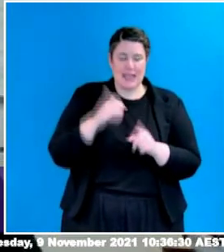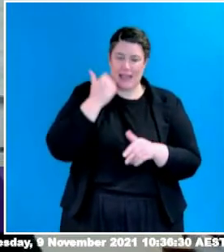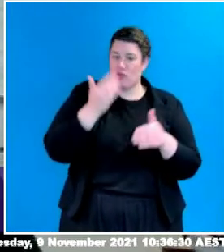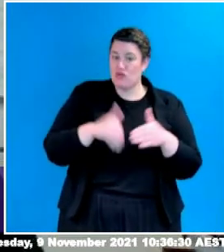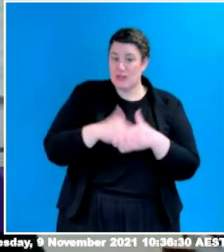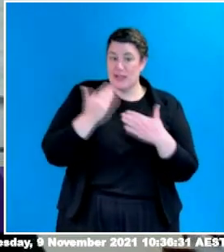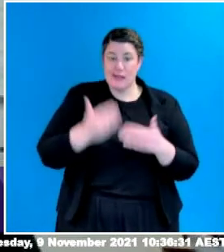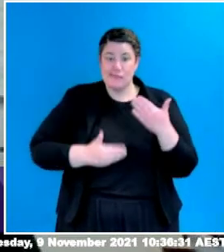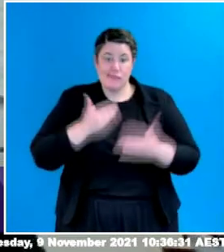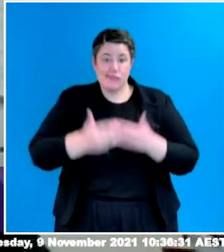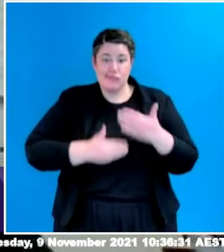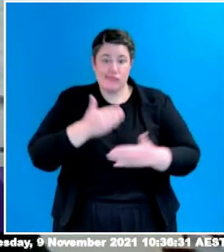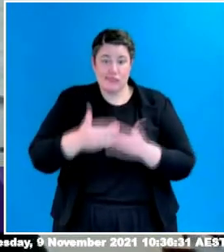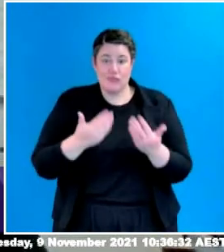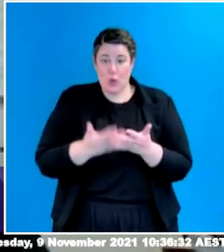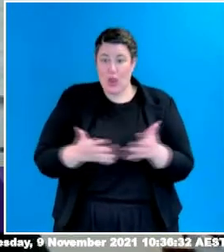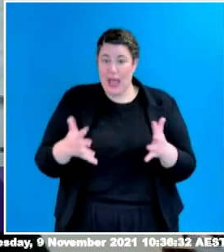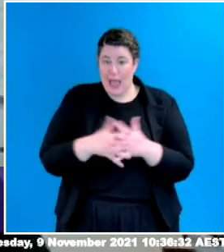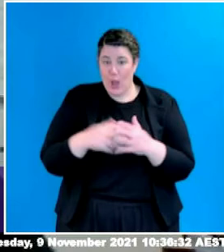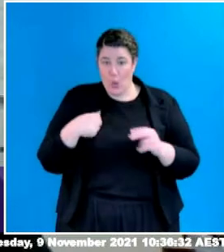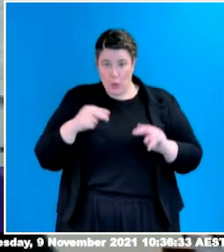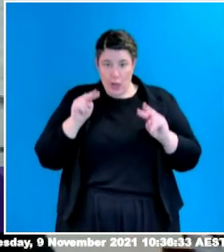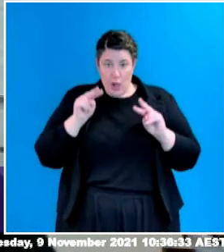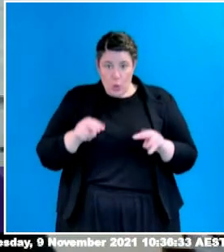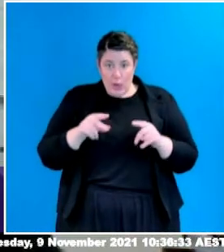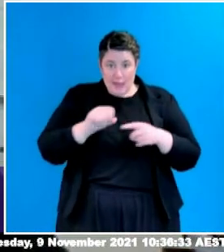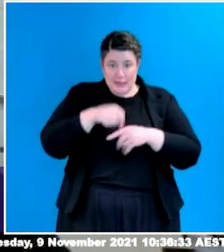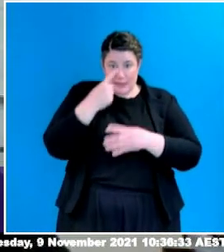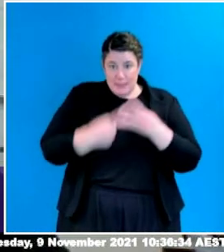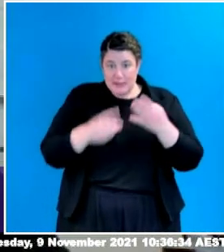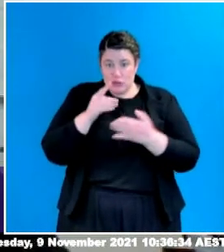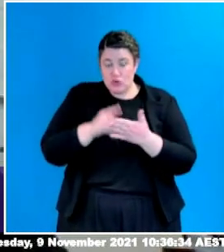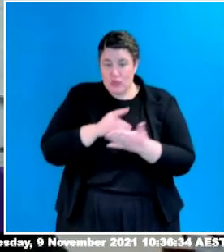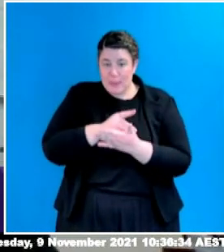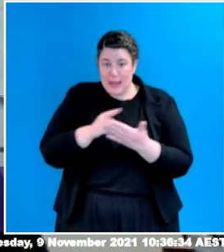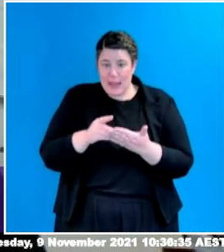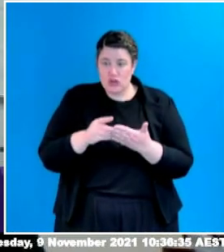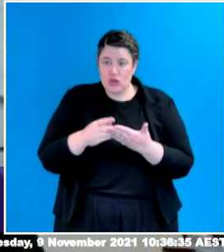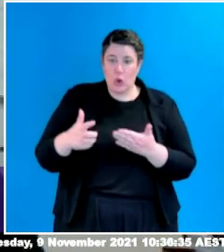basis, in terms of how we look at disability discrimination claims.